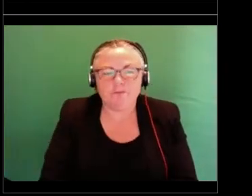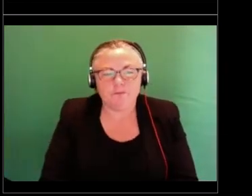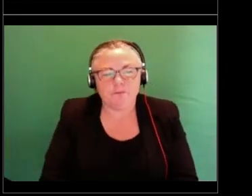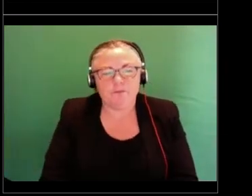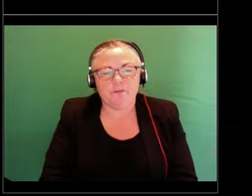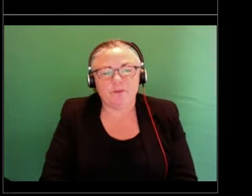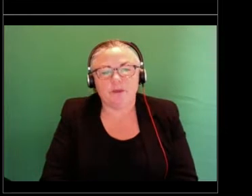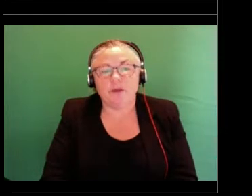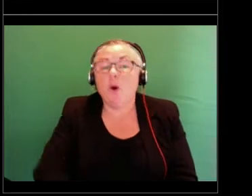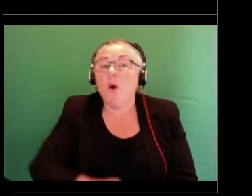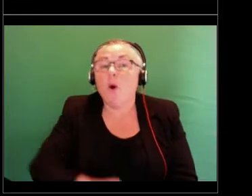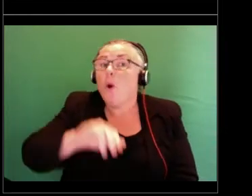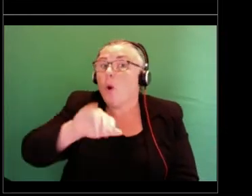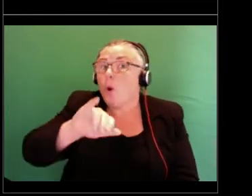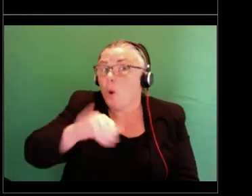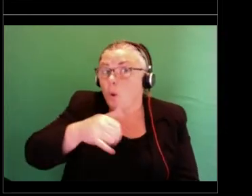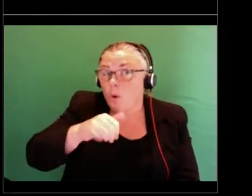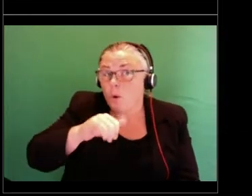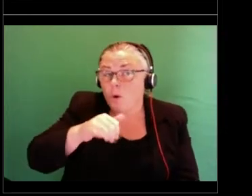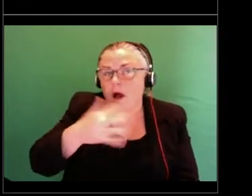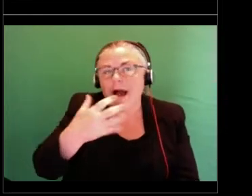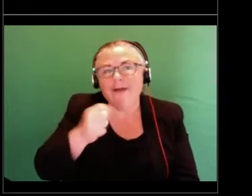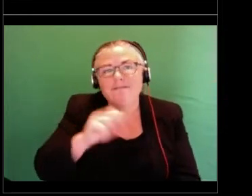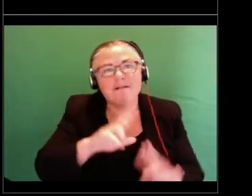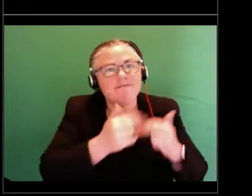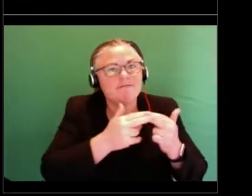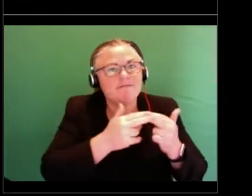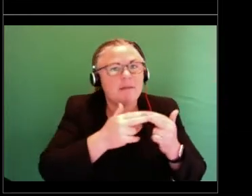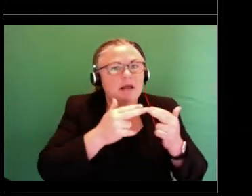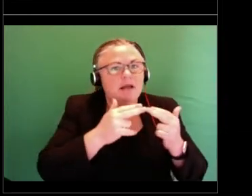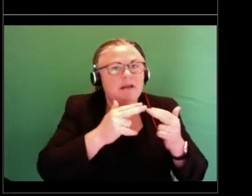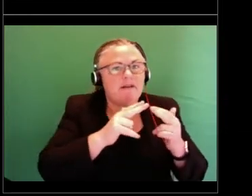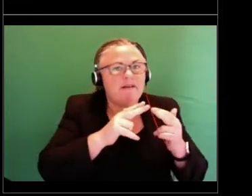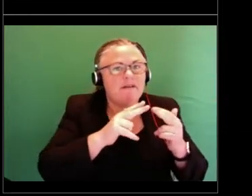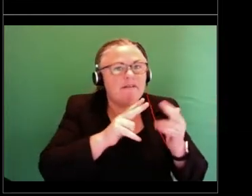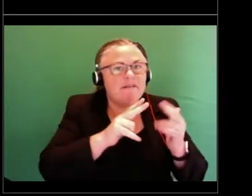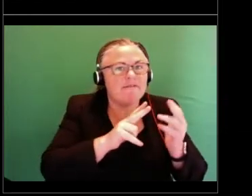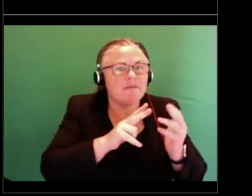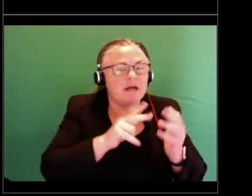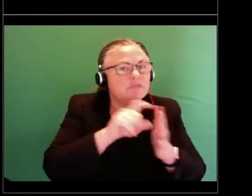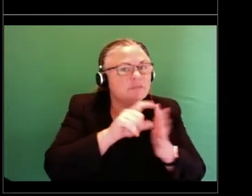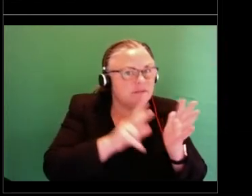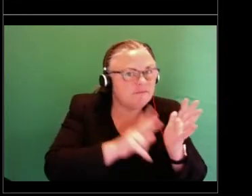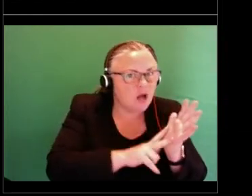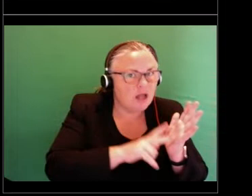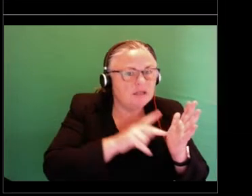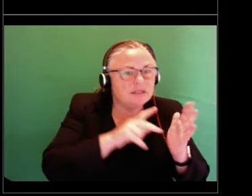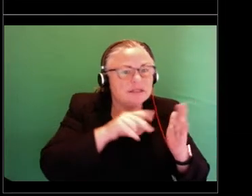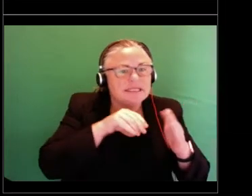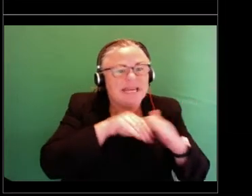to the client, airport watch list matters, and, look, if in doubt,er on the side of caution and refer the client anyway because we go through a triage process with the client,